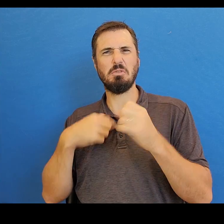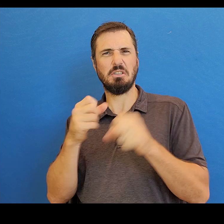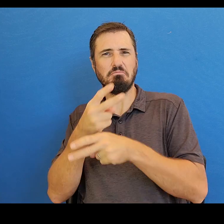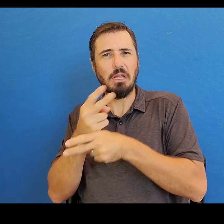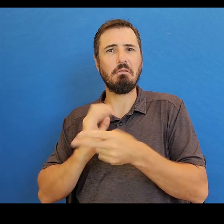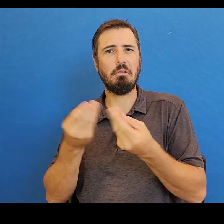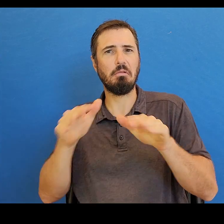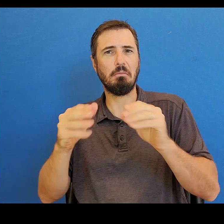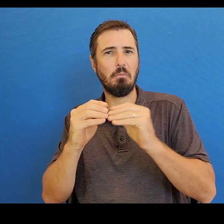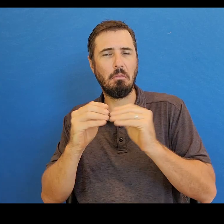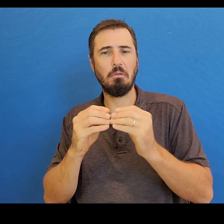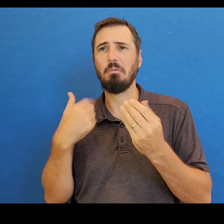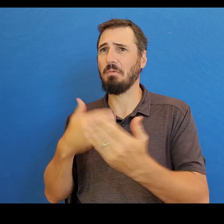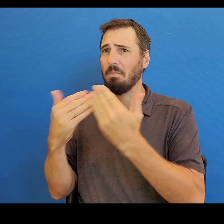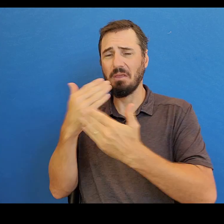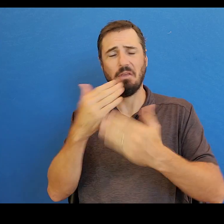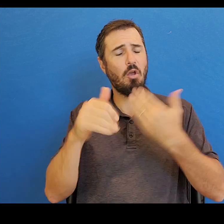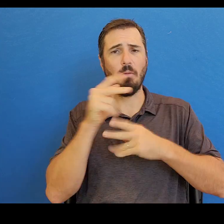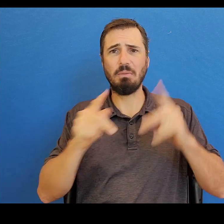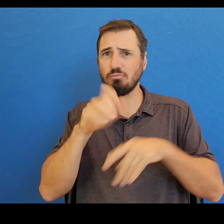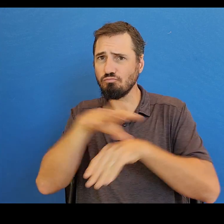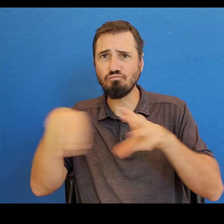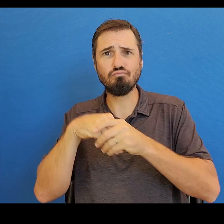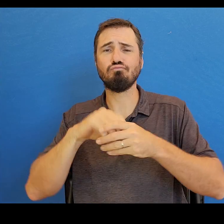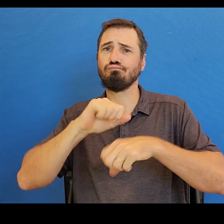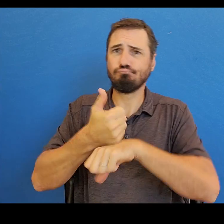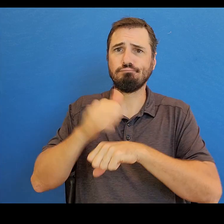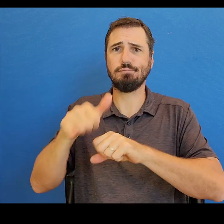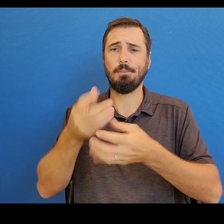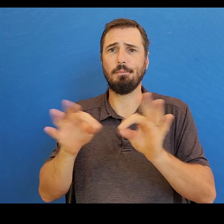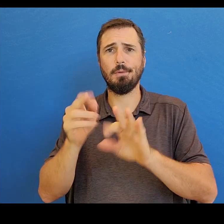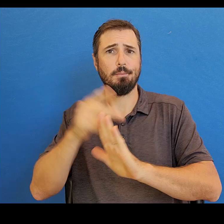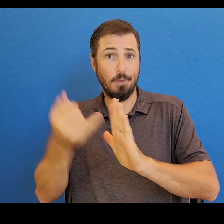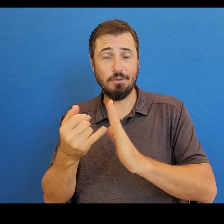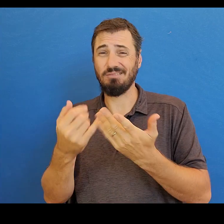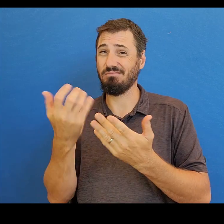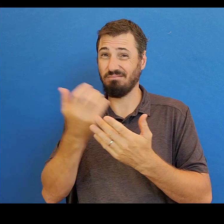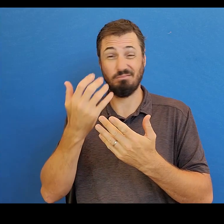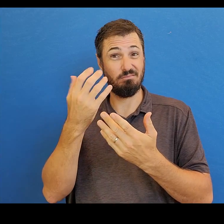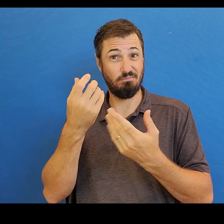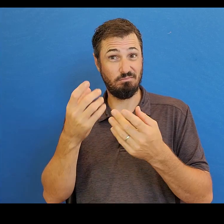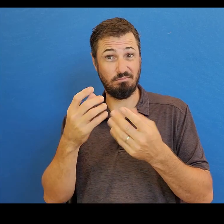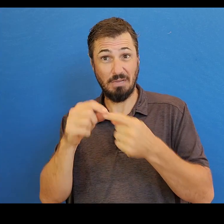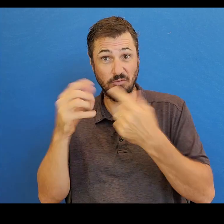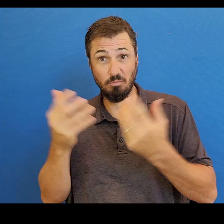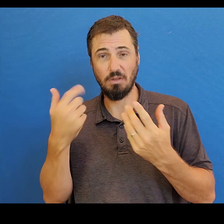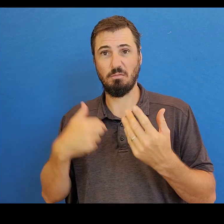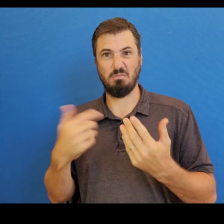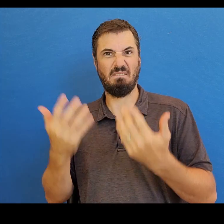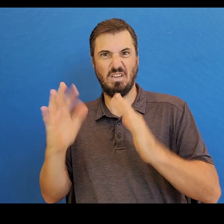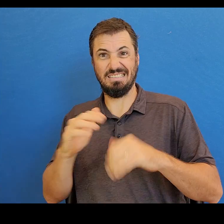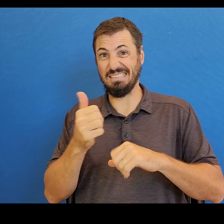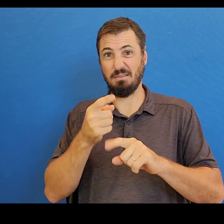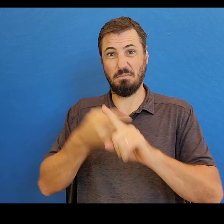county, and federal partners and all stakeholders involved in this important project which was completed in just 10 months since conception.